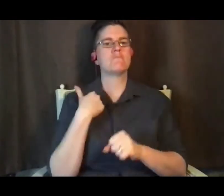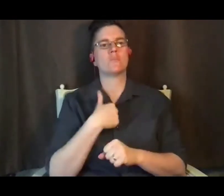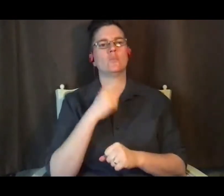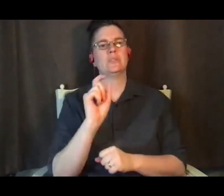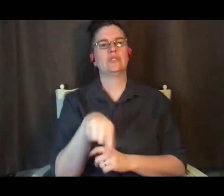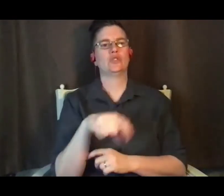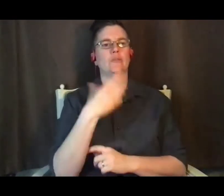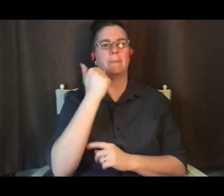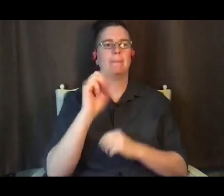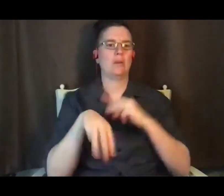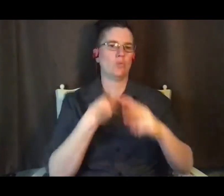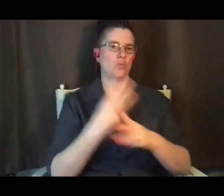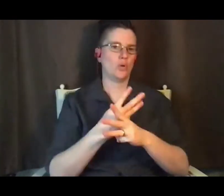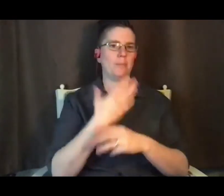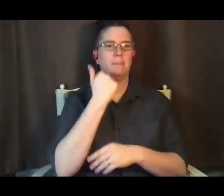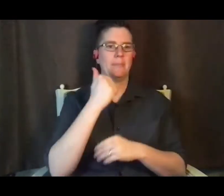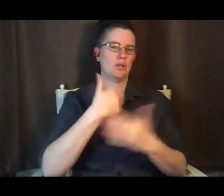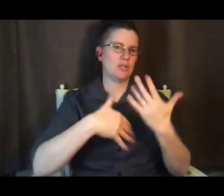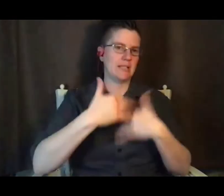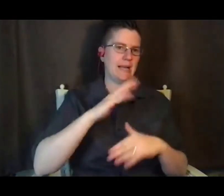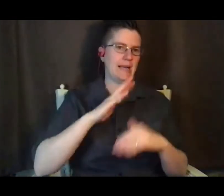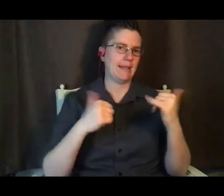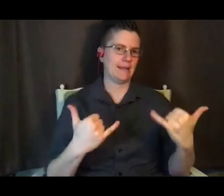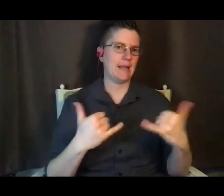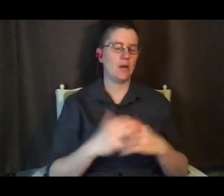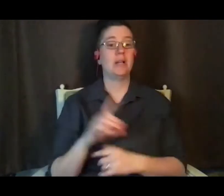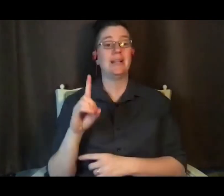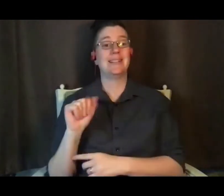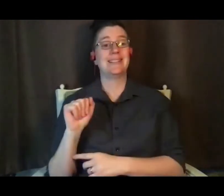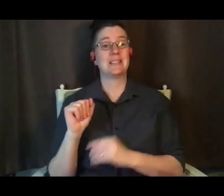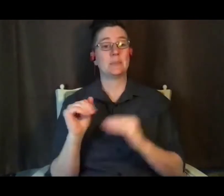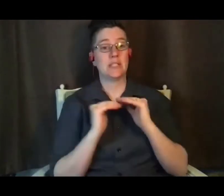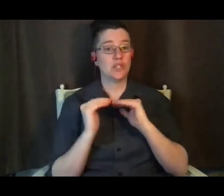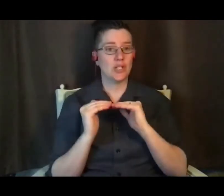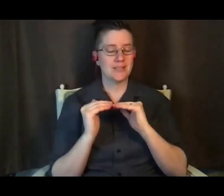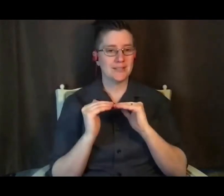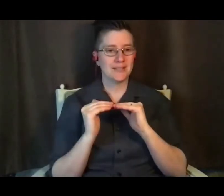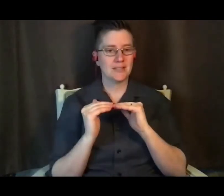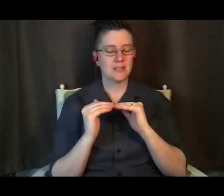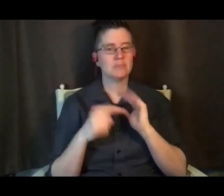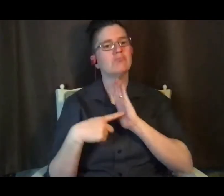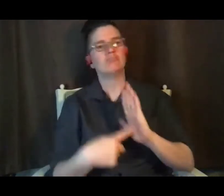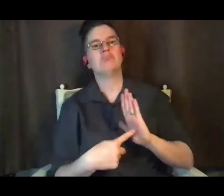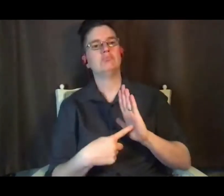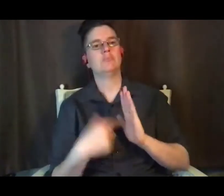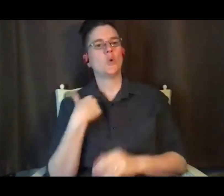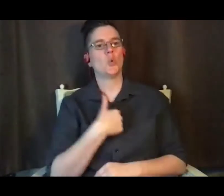than the one that we have now disability justice affirms that we deserve to be valued for who we